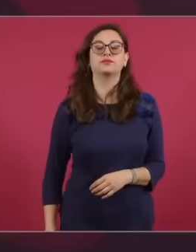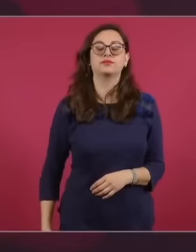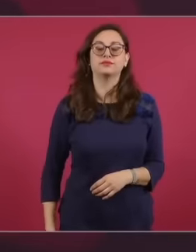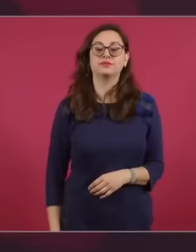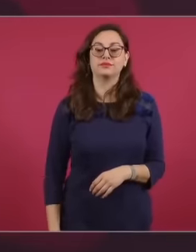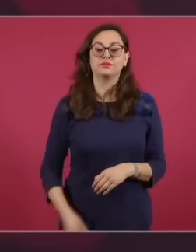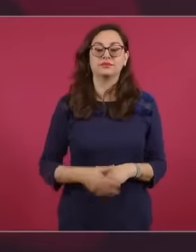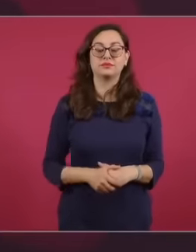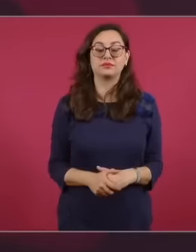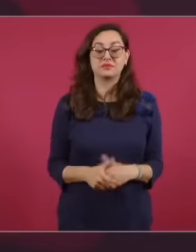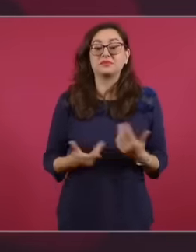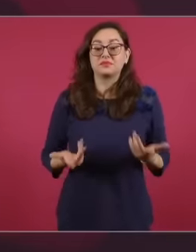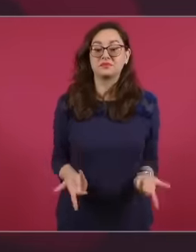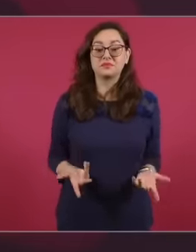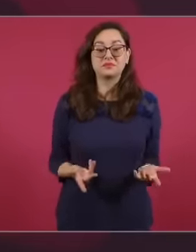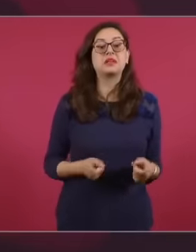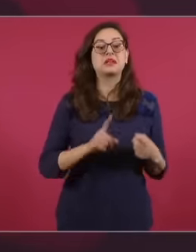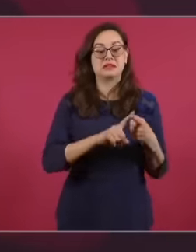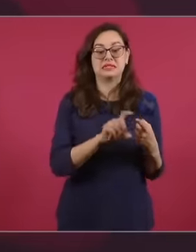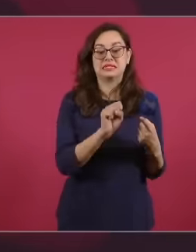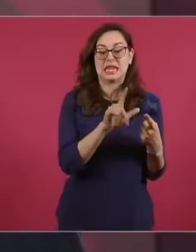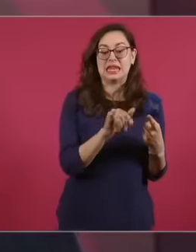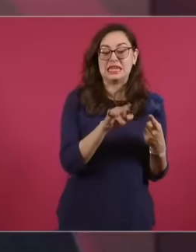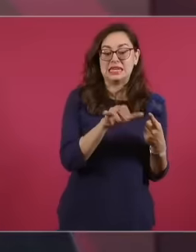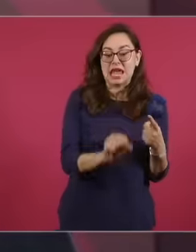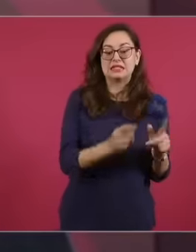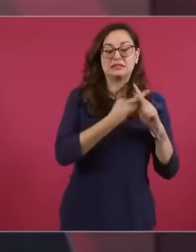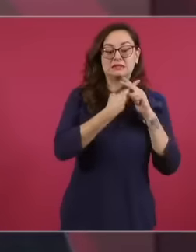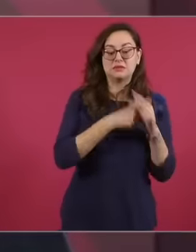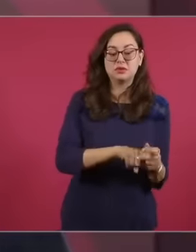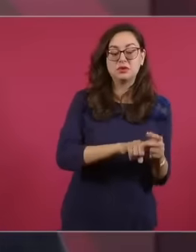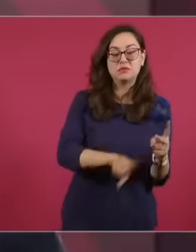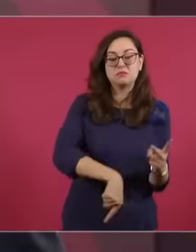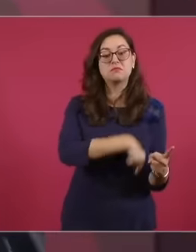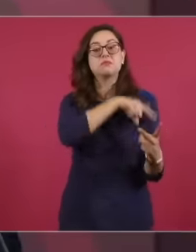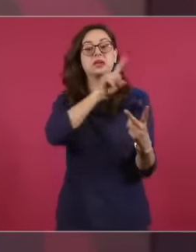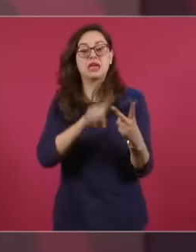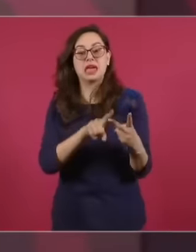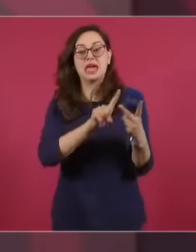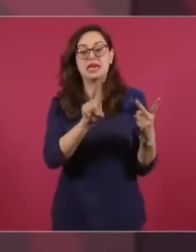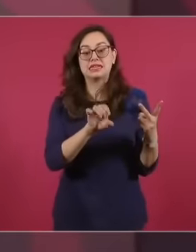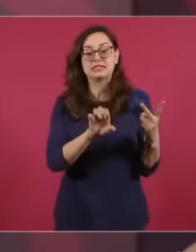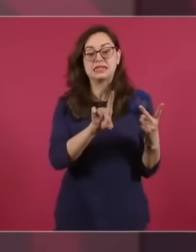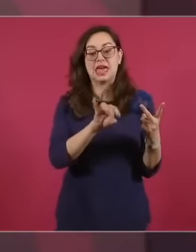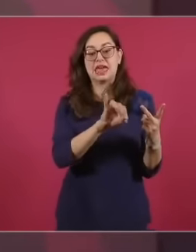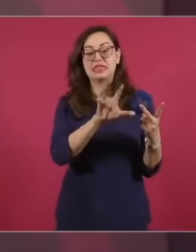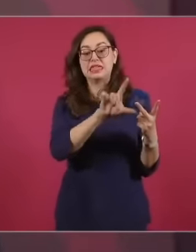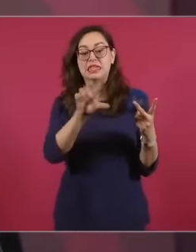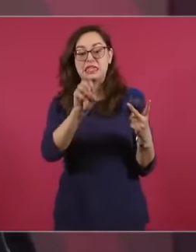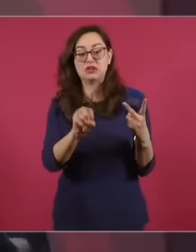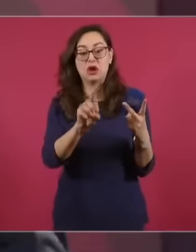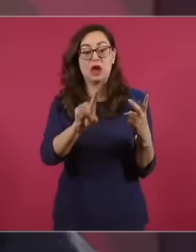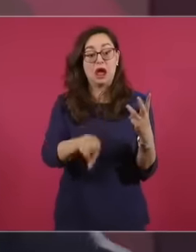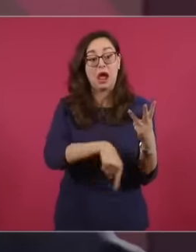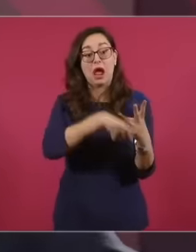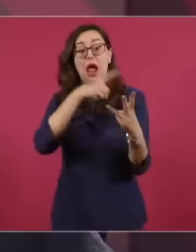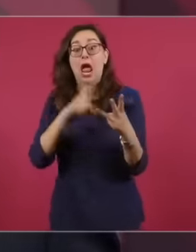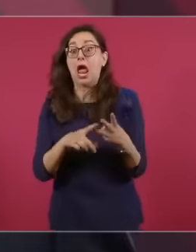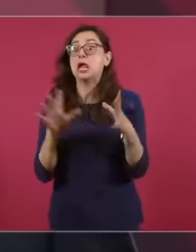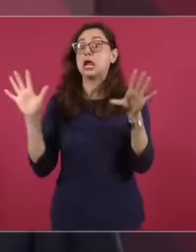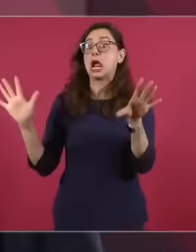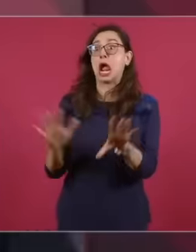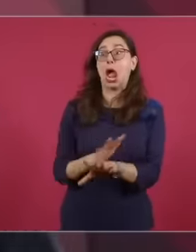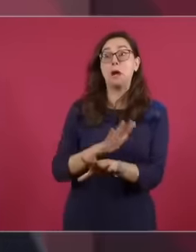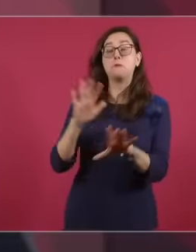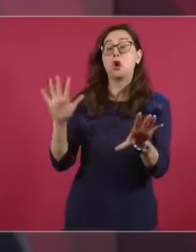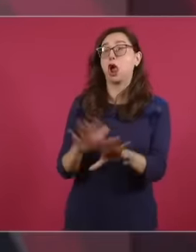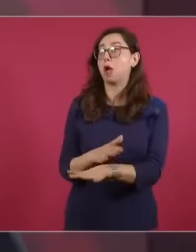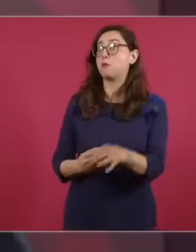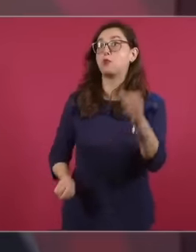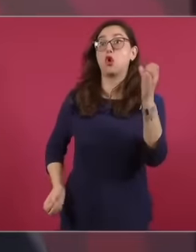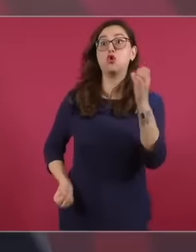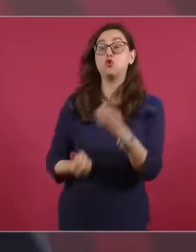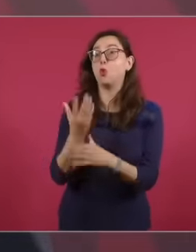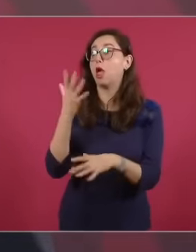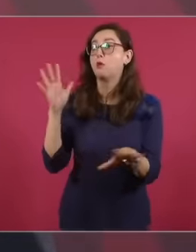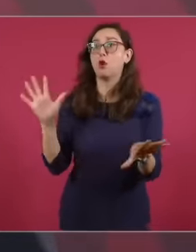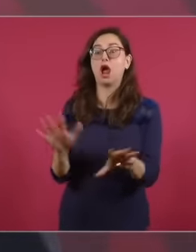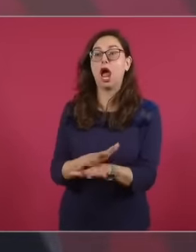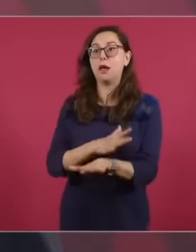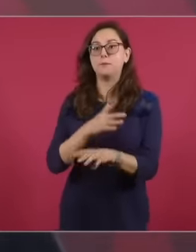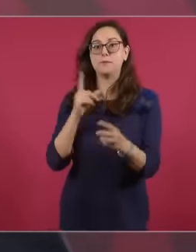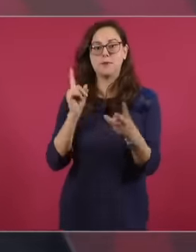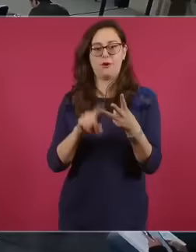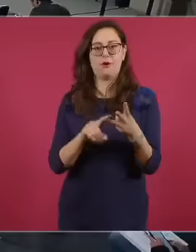it continued with Cedillo they deceived with the change Here comes the change with Fox the